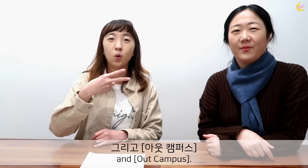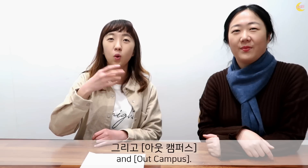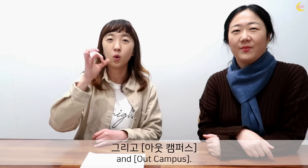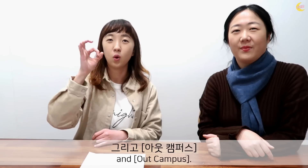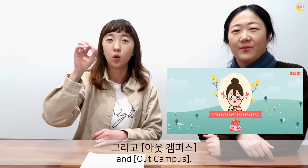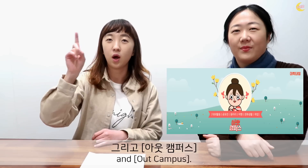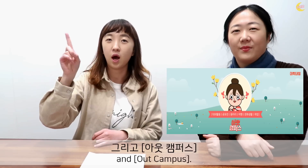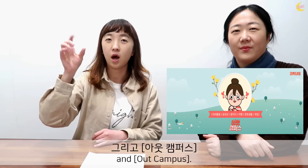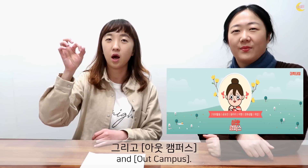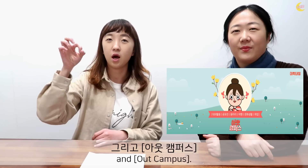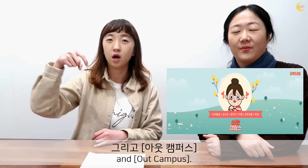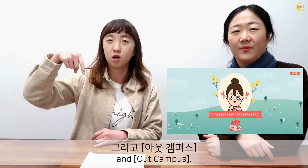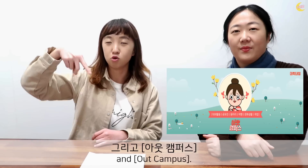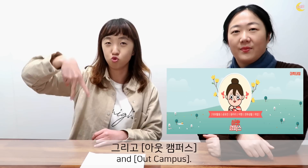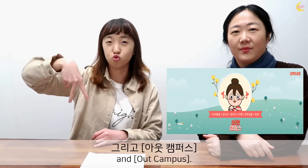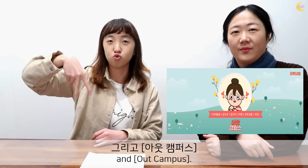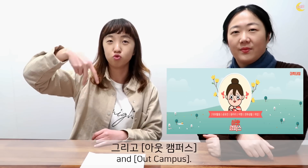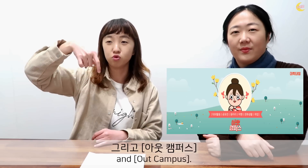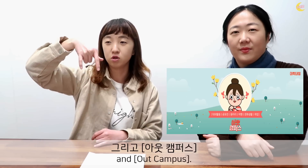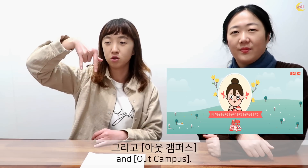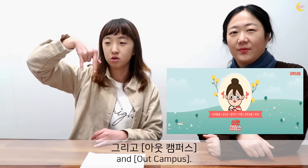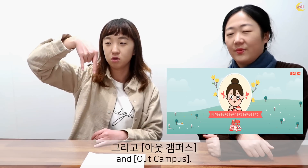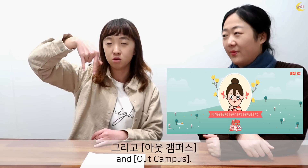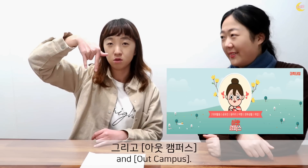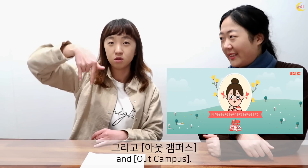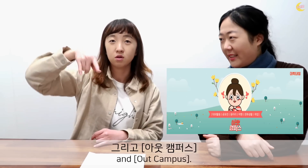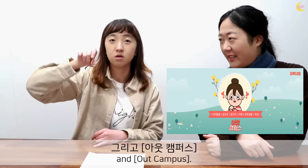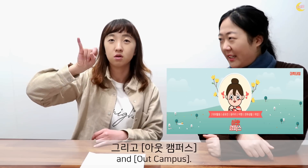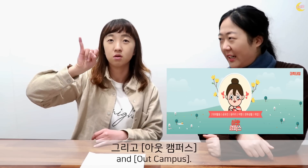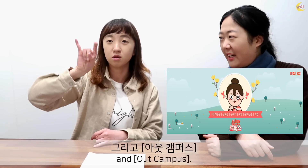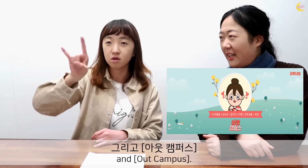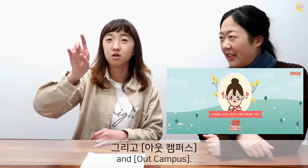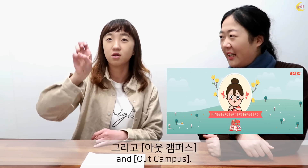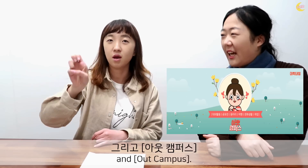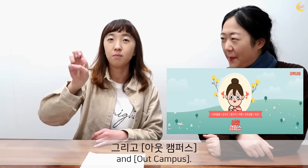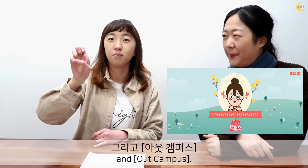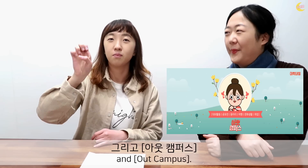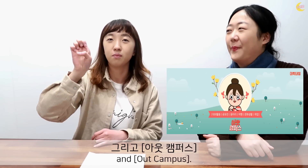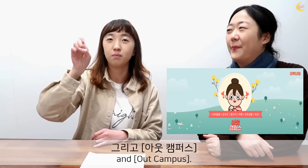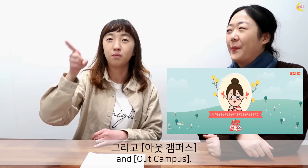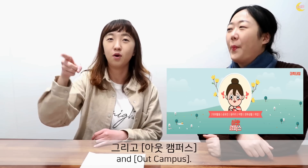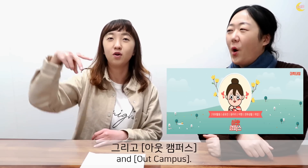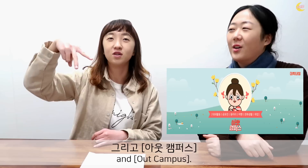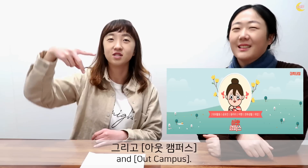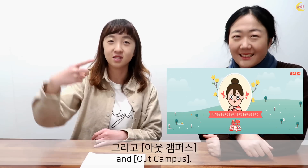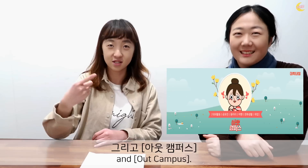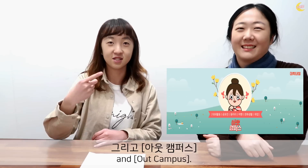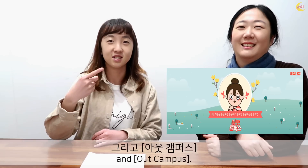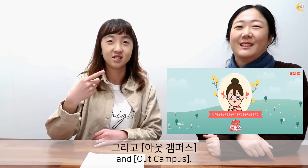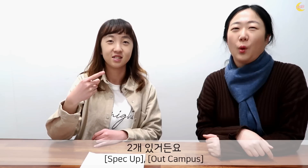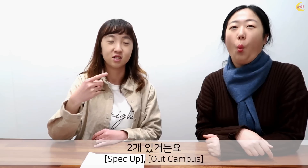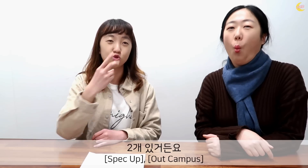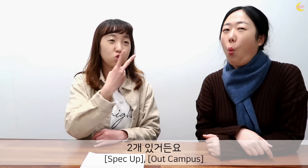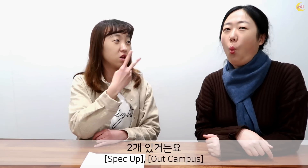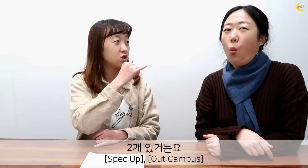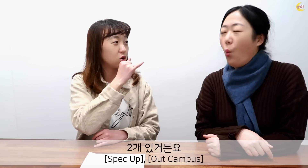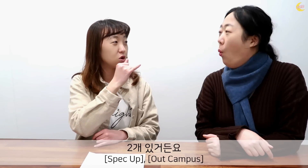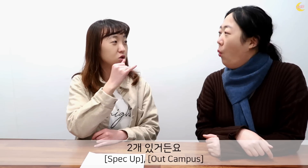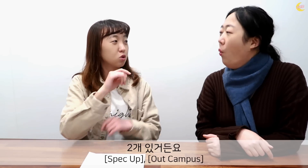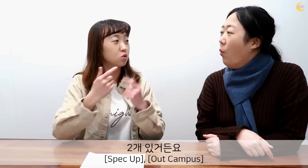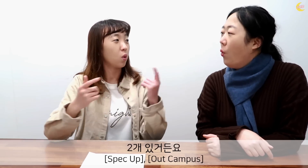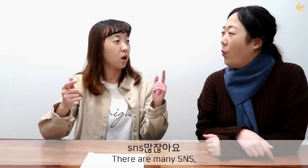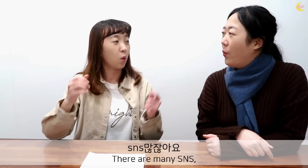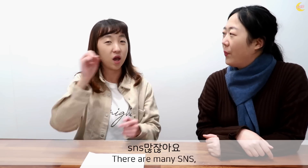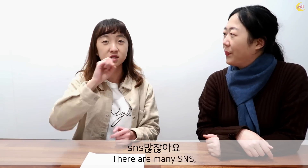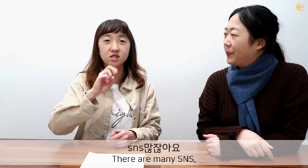and [Out Campus].